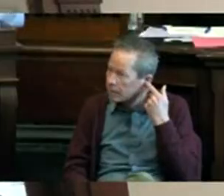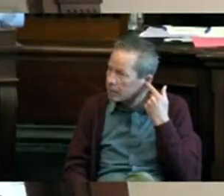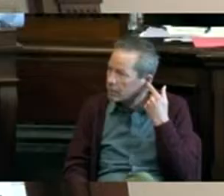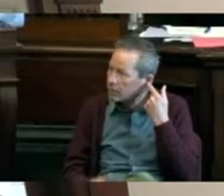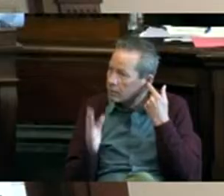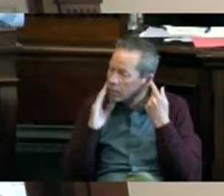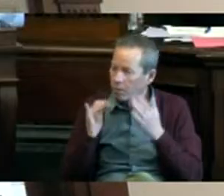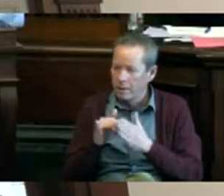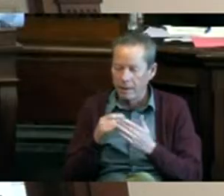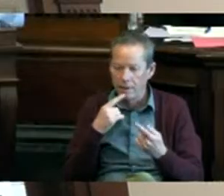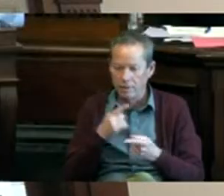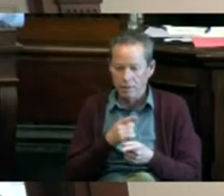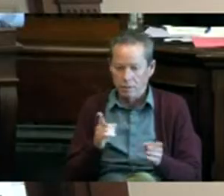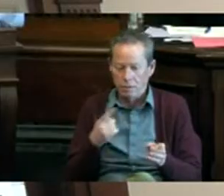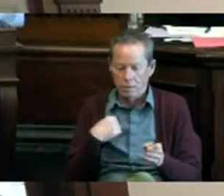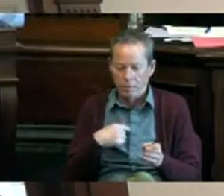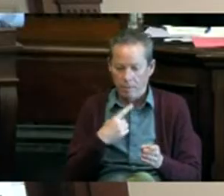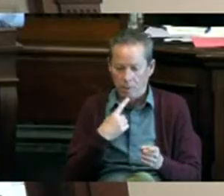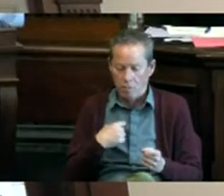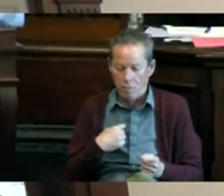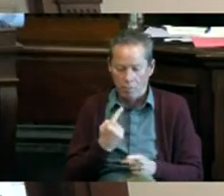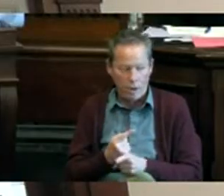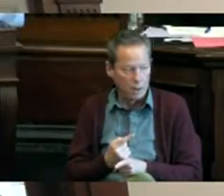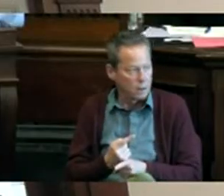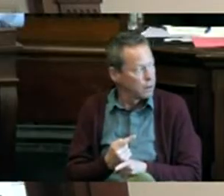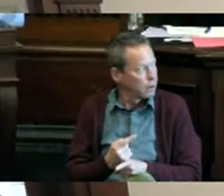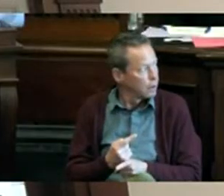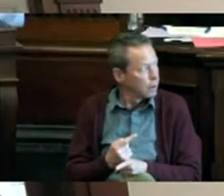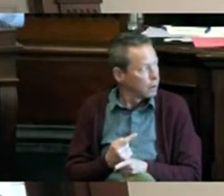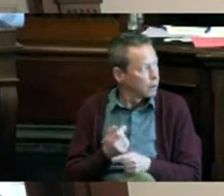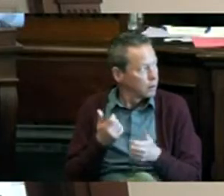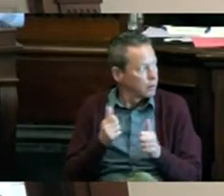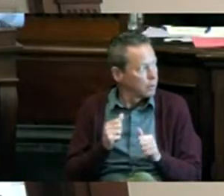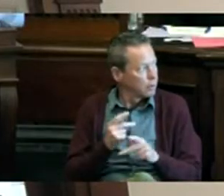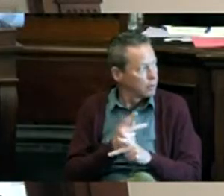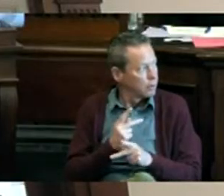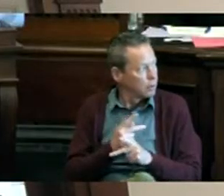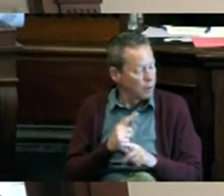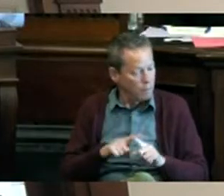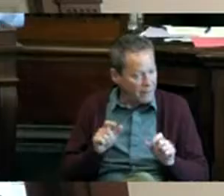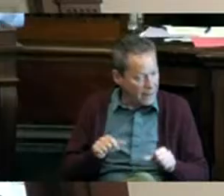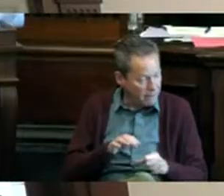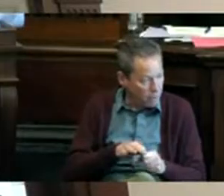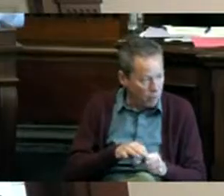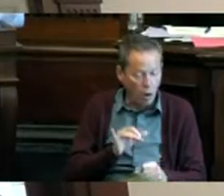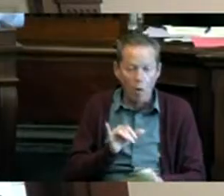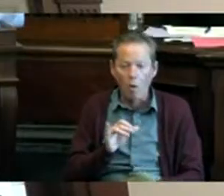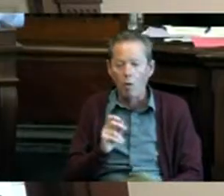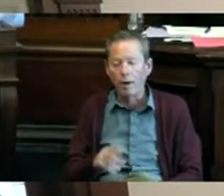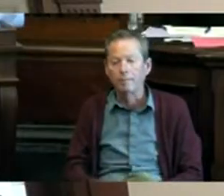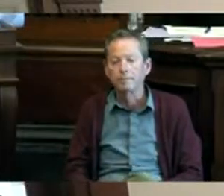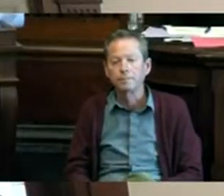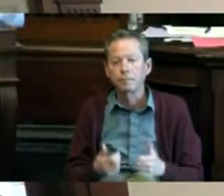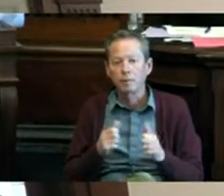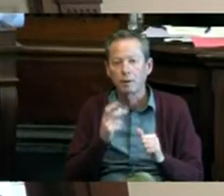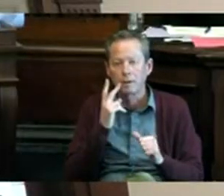or three quarter supermajority okay. I just you know, knowing that there's disclosures that